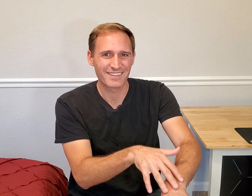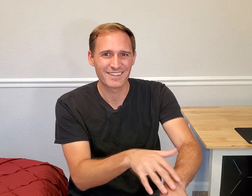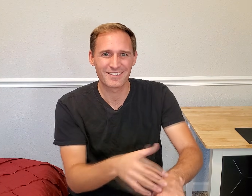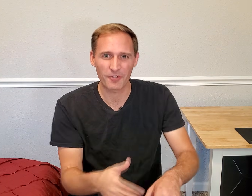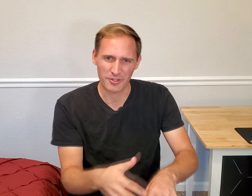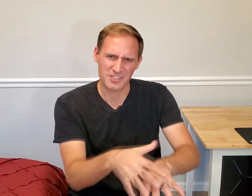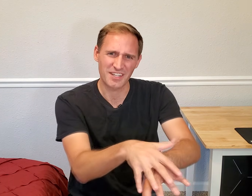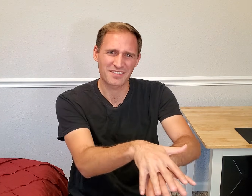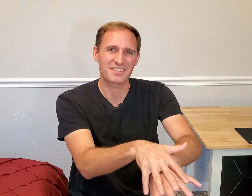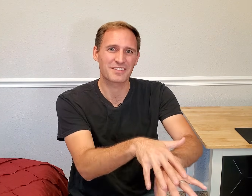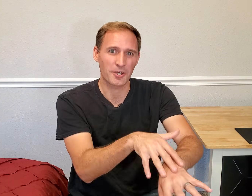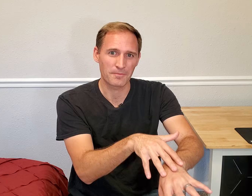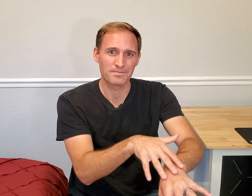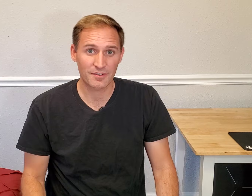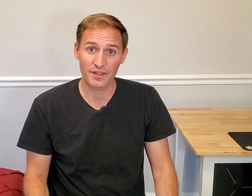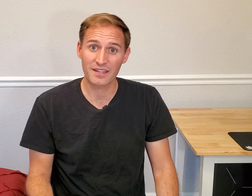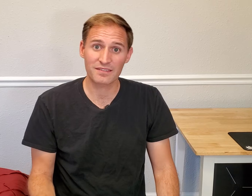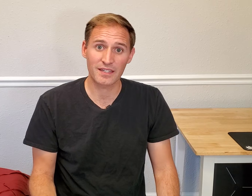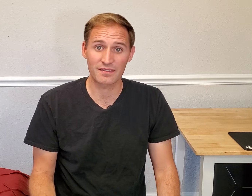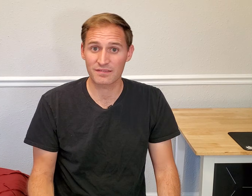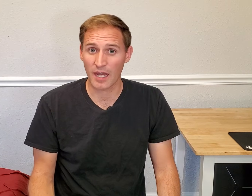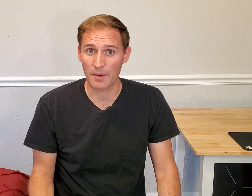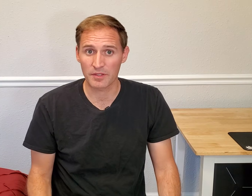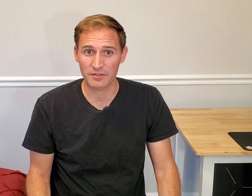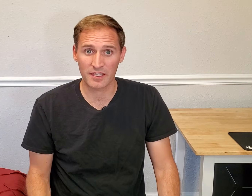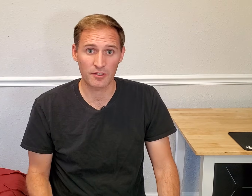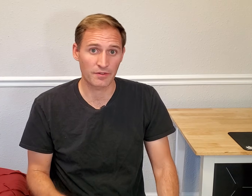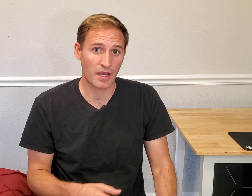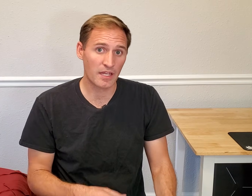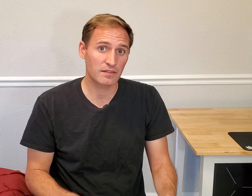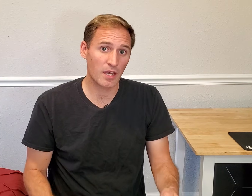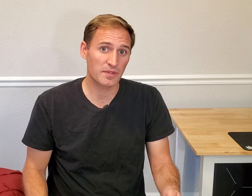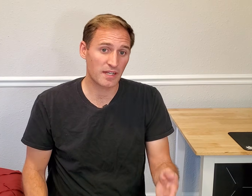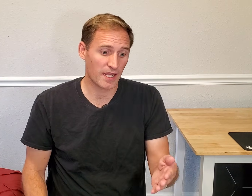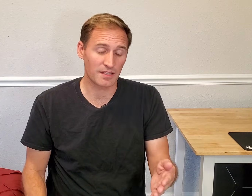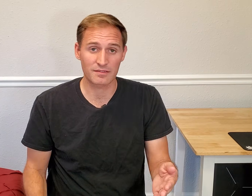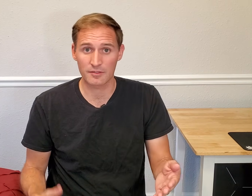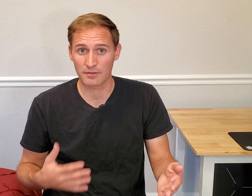So the next sign is 'stop'. You'll take your non-dominant hand so